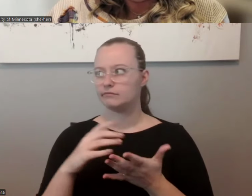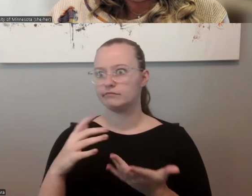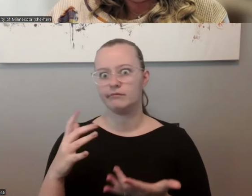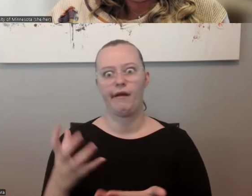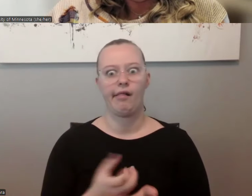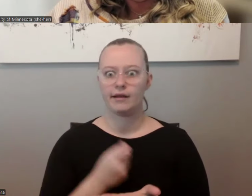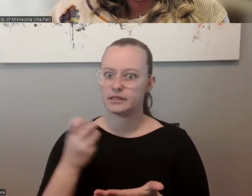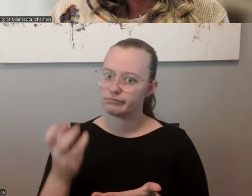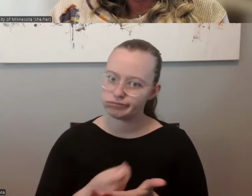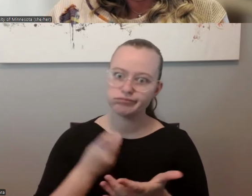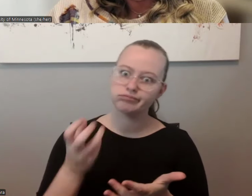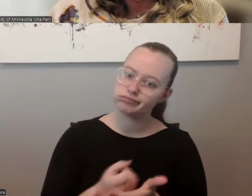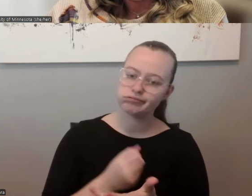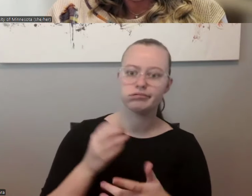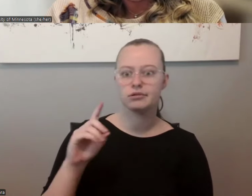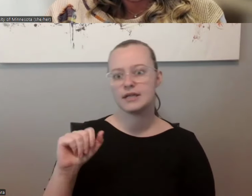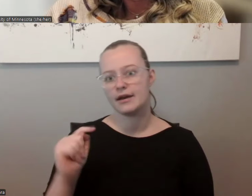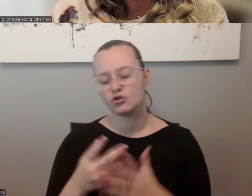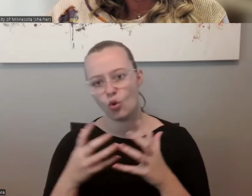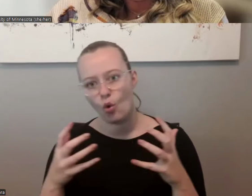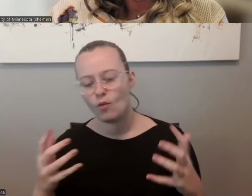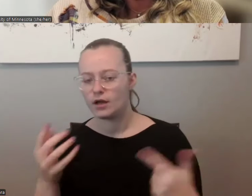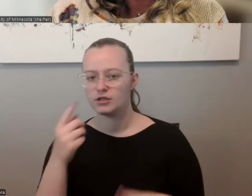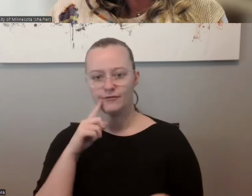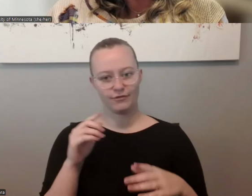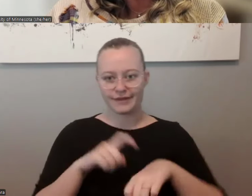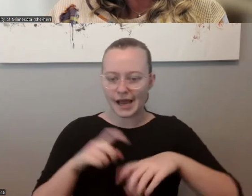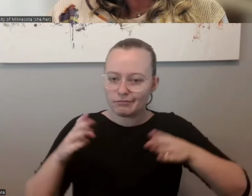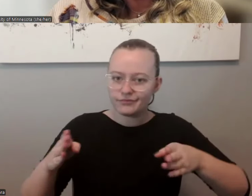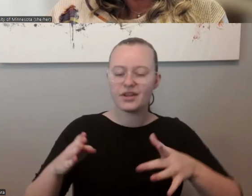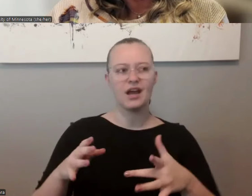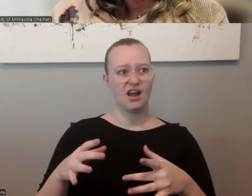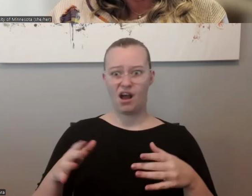data for quite some time. They collect it across population groups